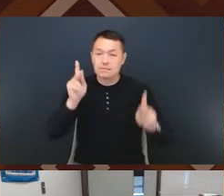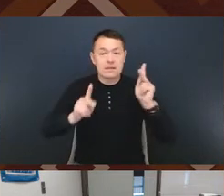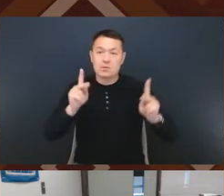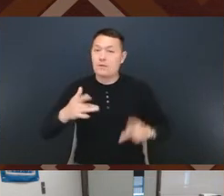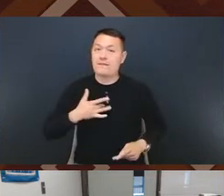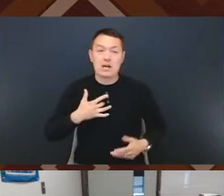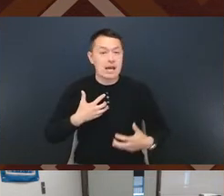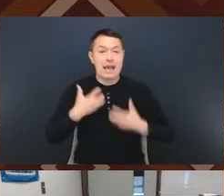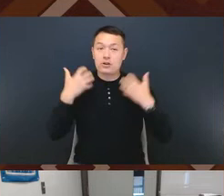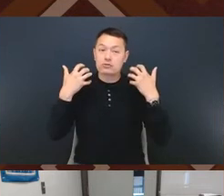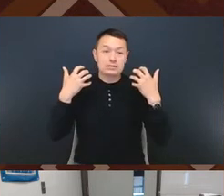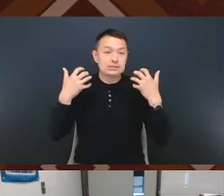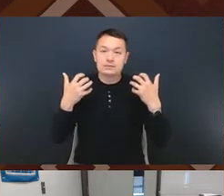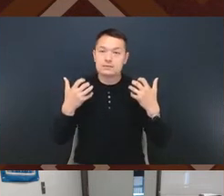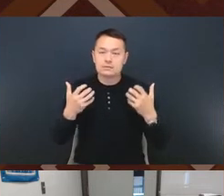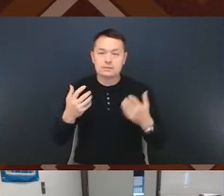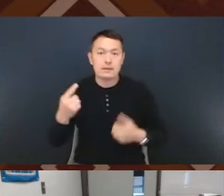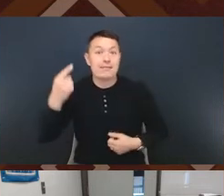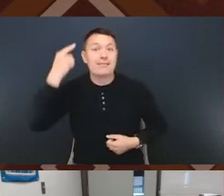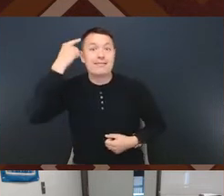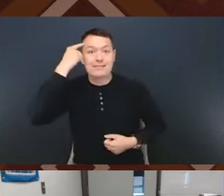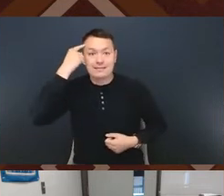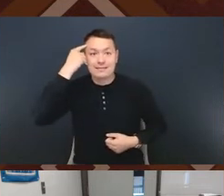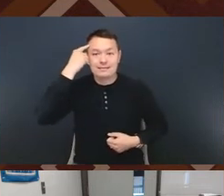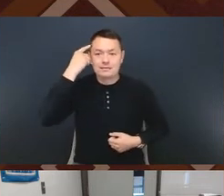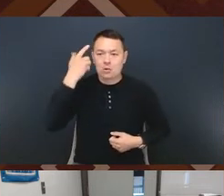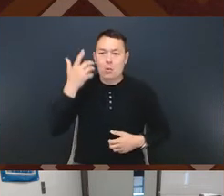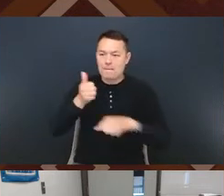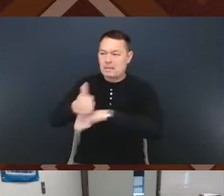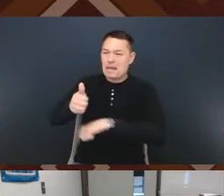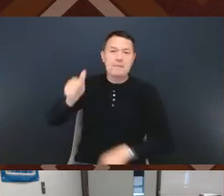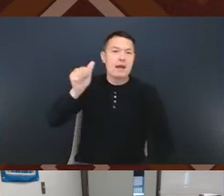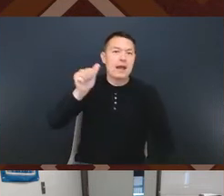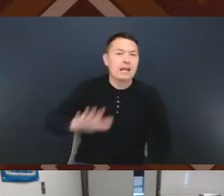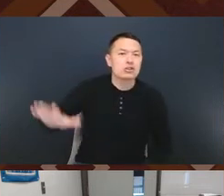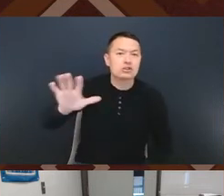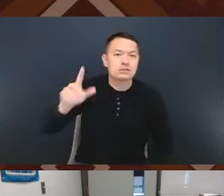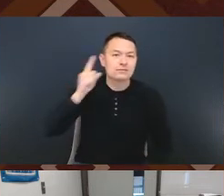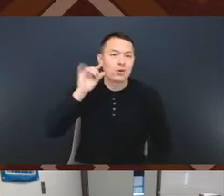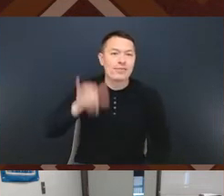about the blamed Asians for this know so far